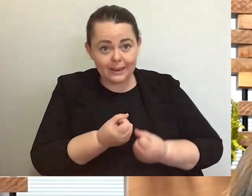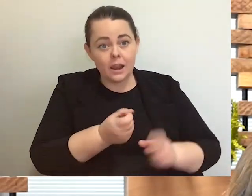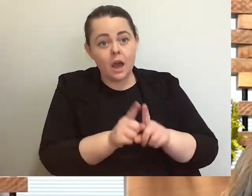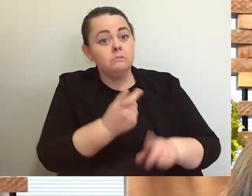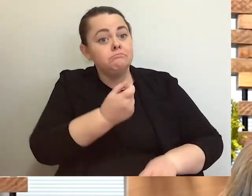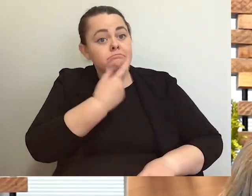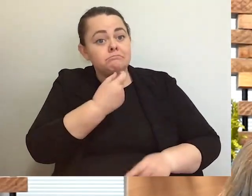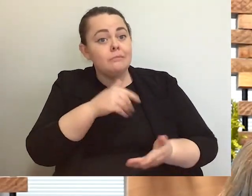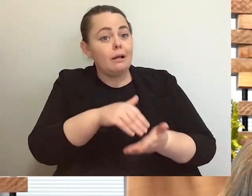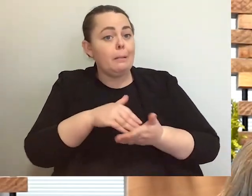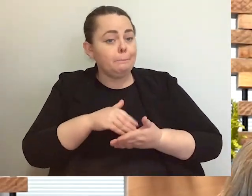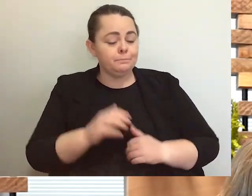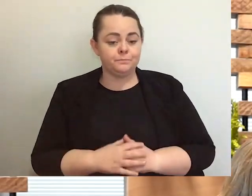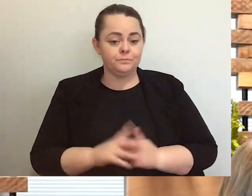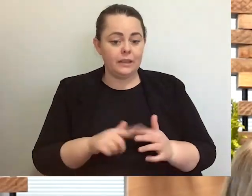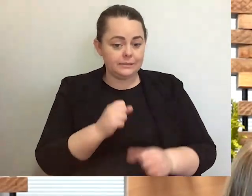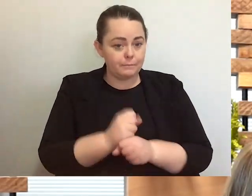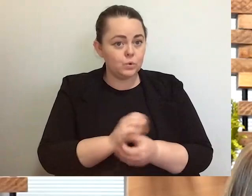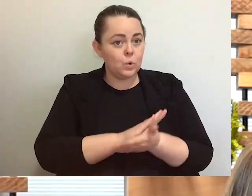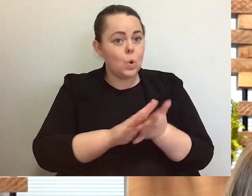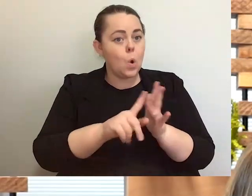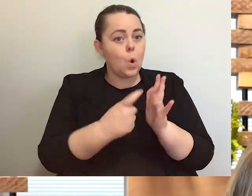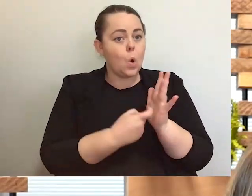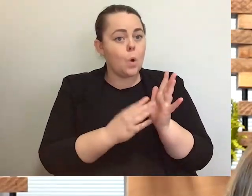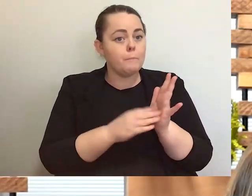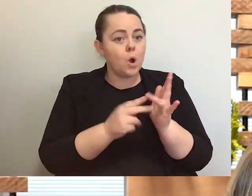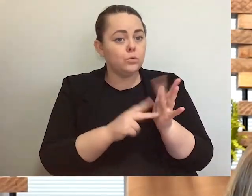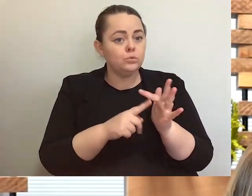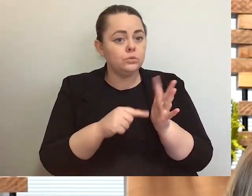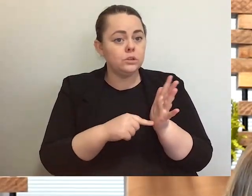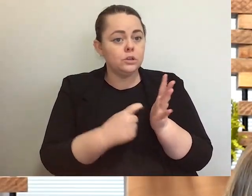So there's hormone treatments that can be prescribed by a health professional,